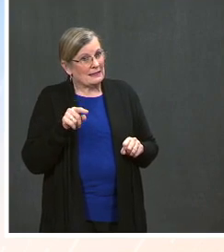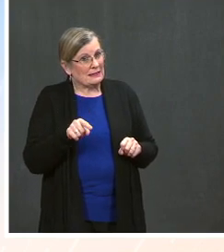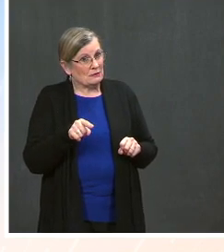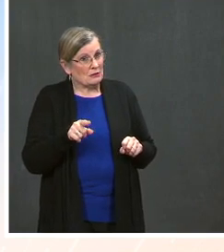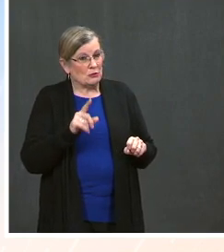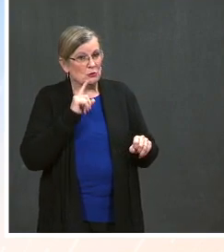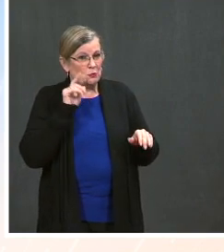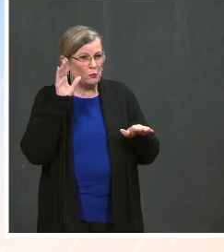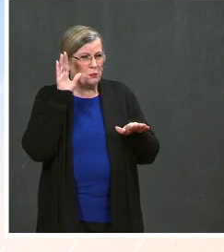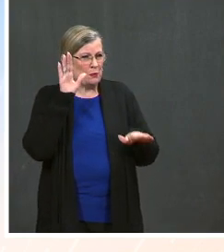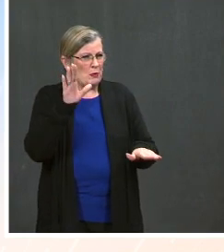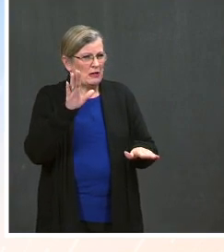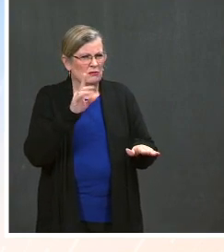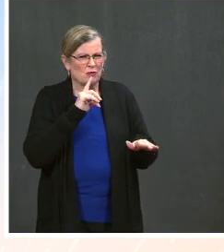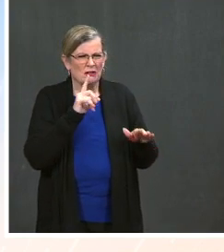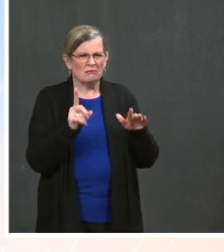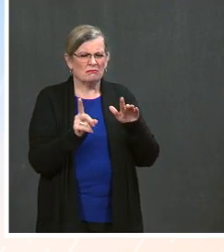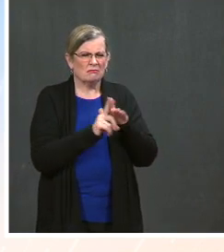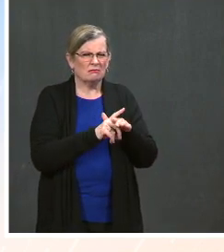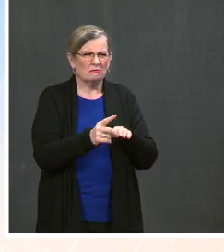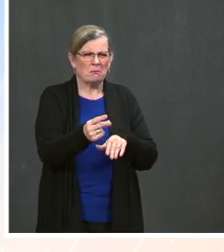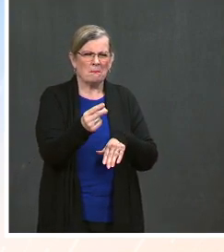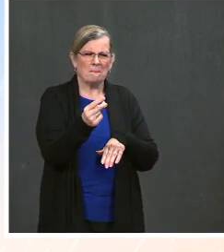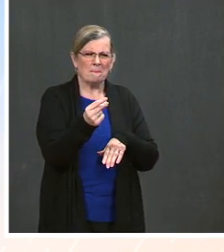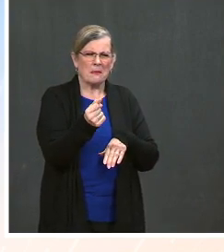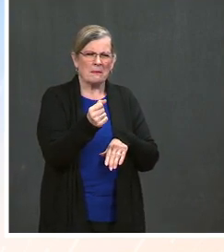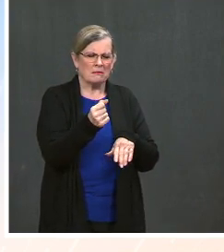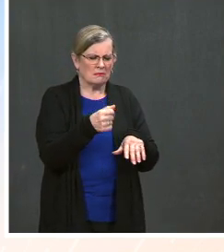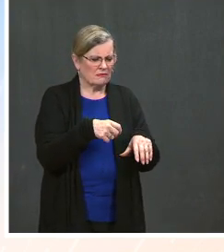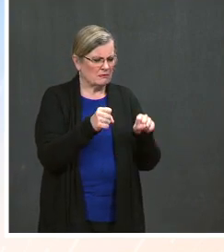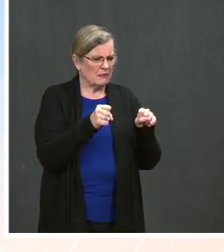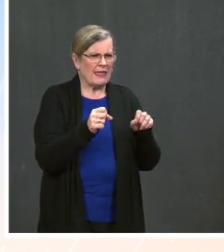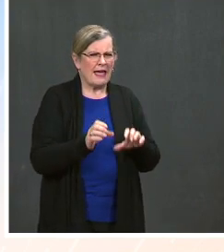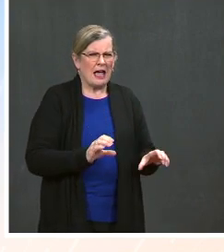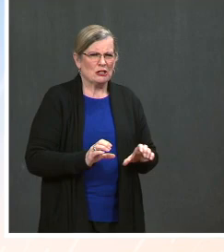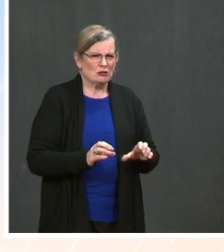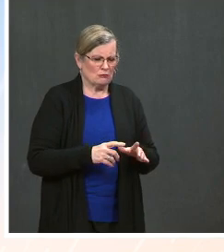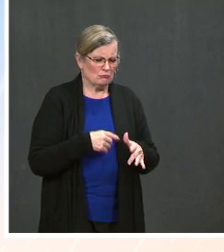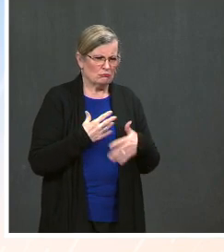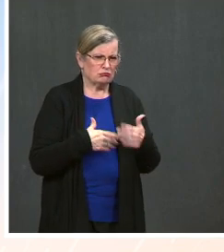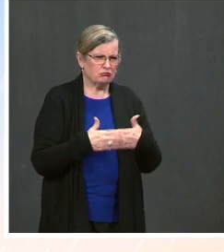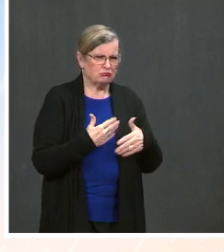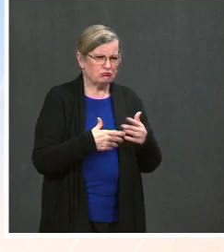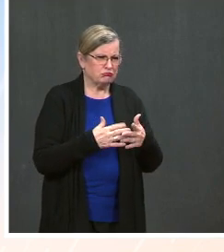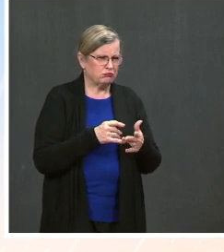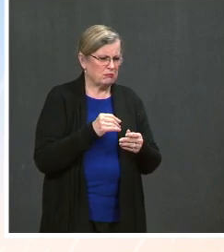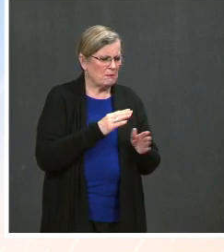He had a direction where he wanted to go. He -- he's been talking about the -- the vaccinations: